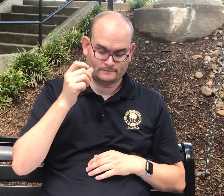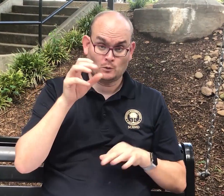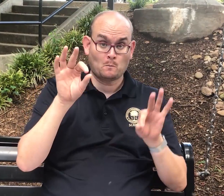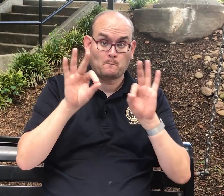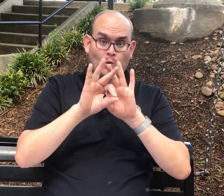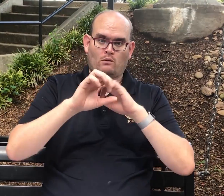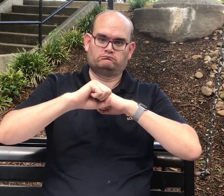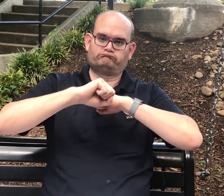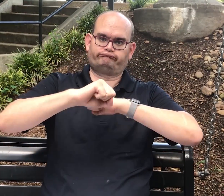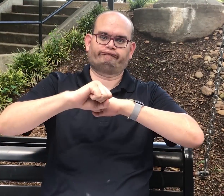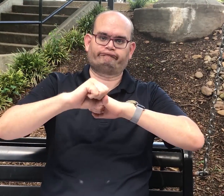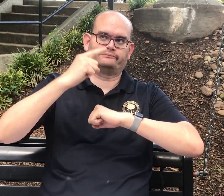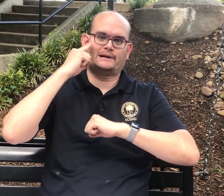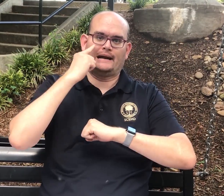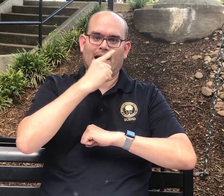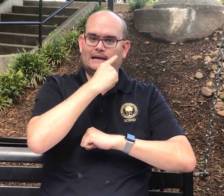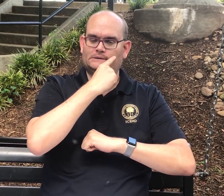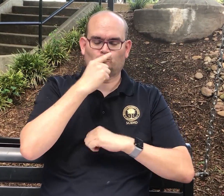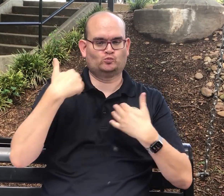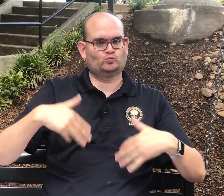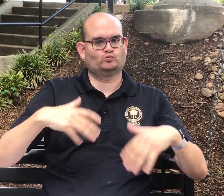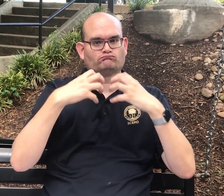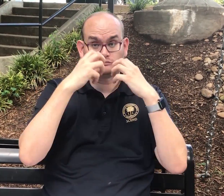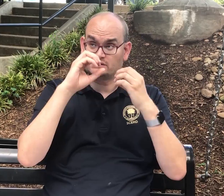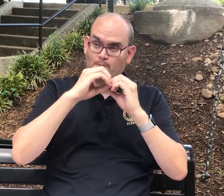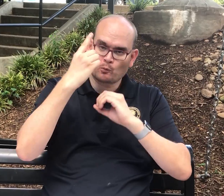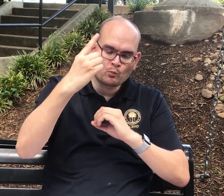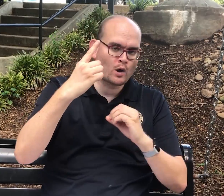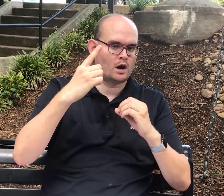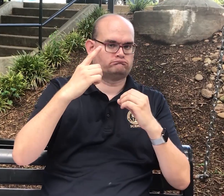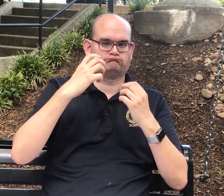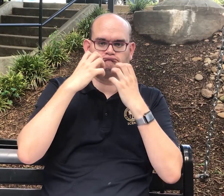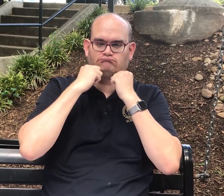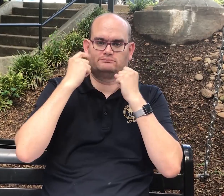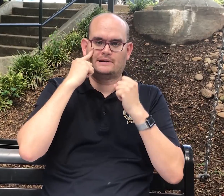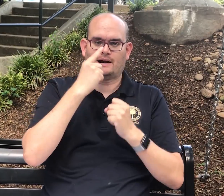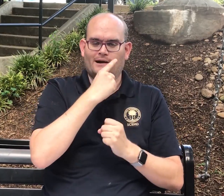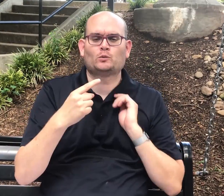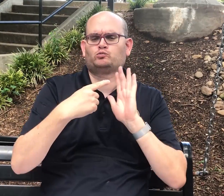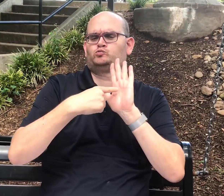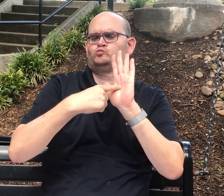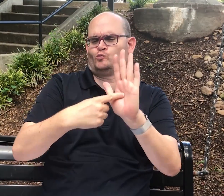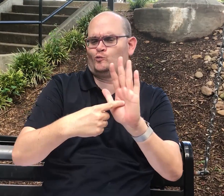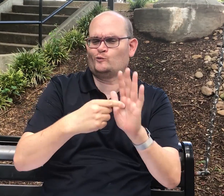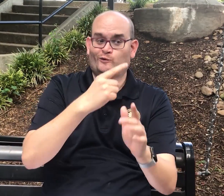THE MOST IMPORTANT THING DURING THE ECLIPSE IS TO PROTECT YOUR EYES DUE TO THE CHANCE OF EYE DAMAGE DEAF INDIVIDUALS UTILIZING A VISUAL LANGUAGE SHOULD TAKE EXTRA CAUTION TO PREVENT ANY EYE RELATED DAMAGE